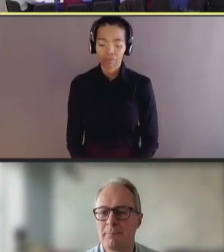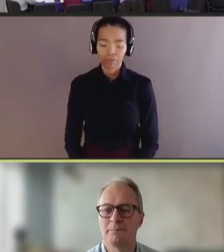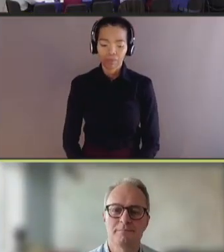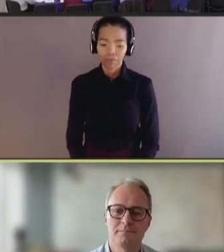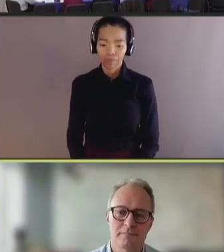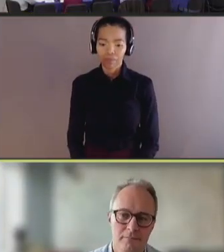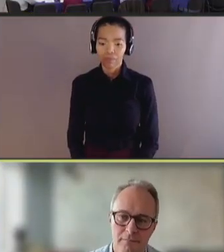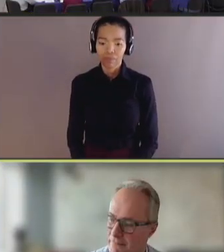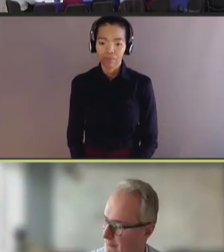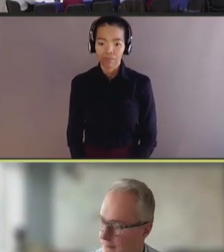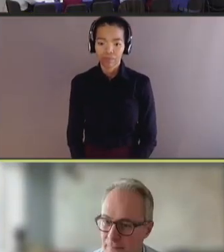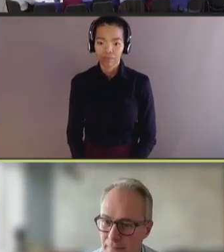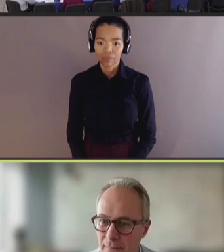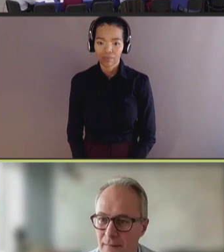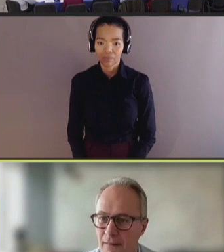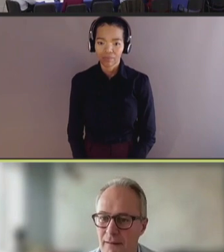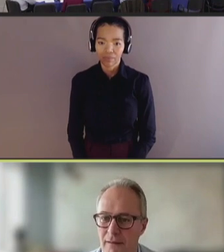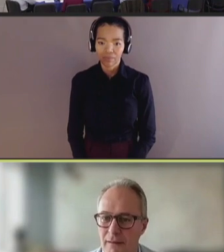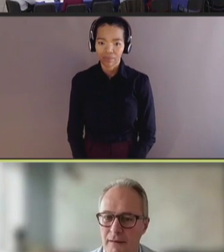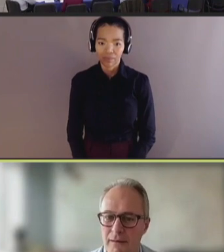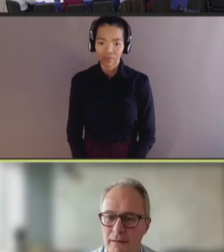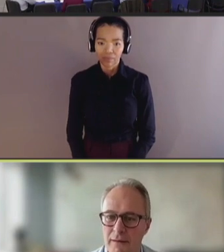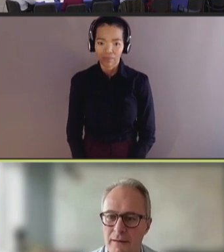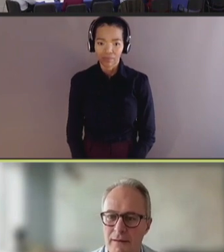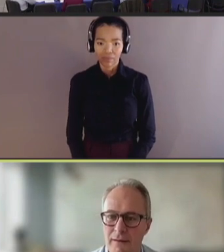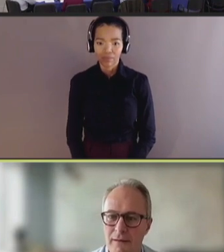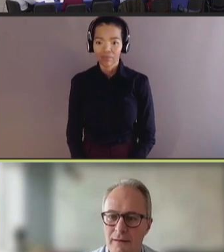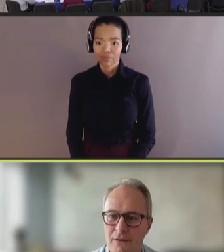Maziar Divangahi: Okay.